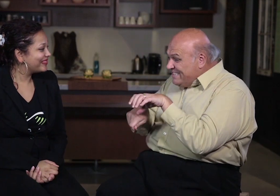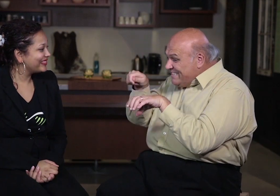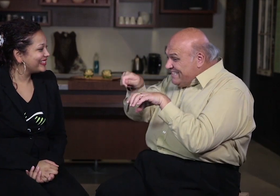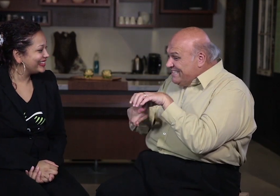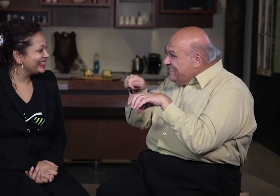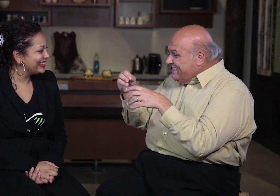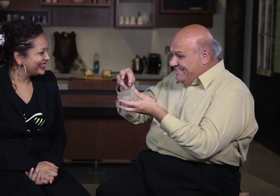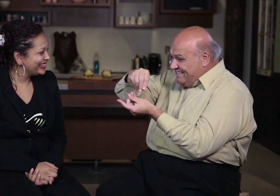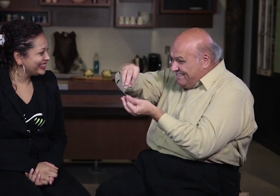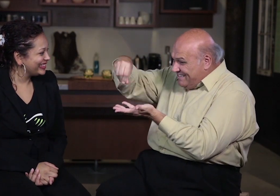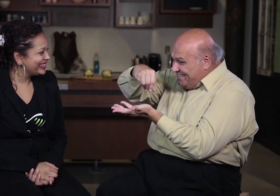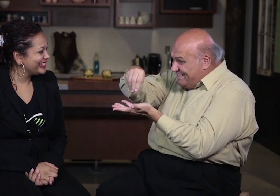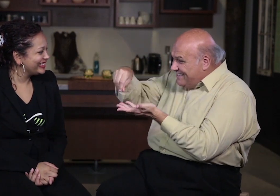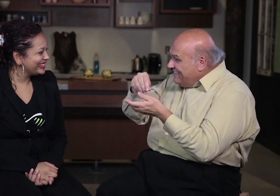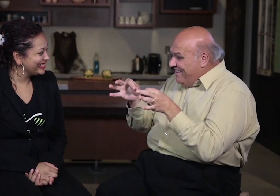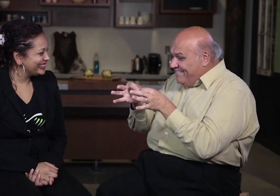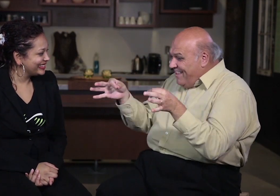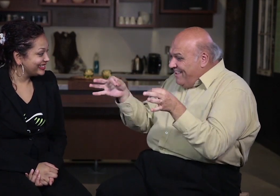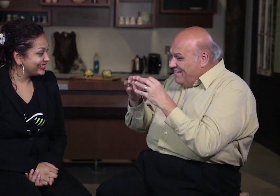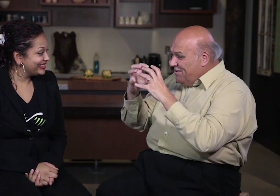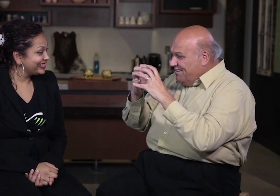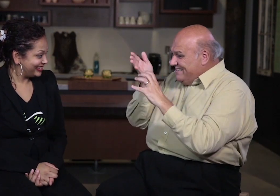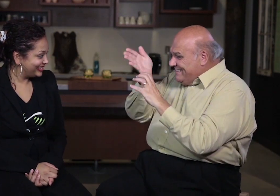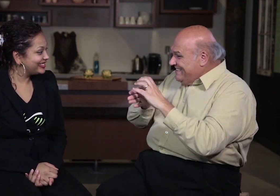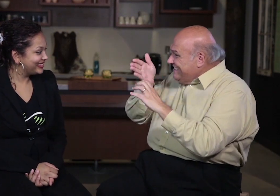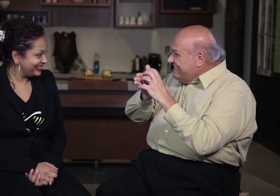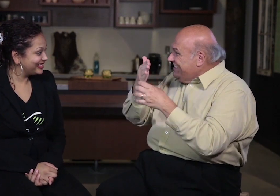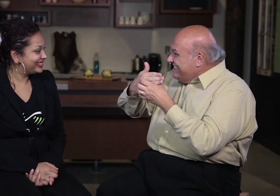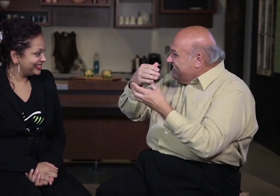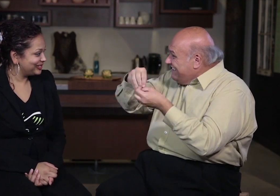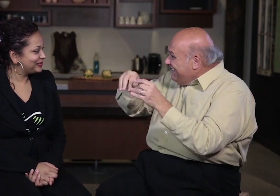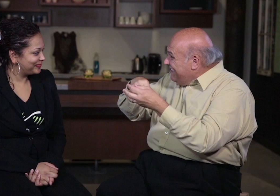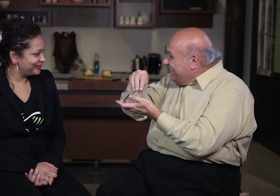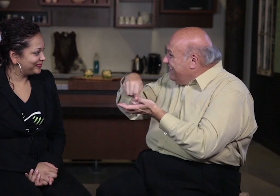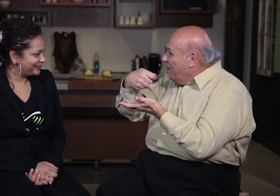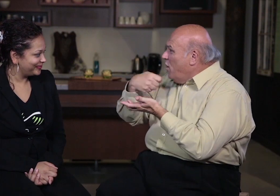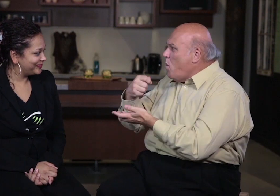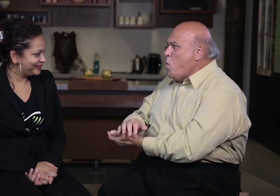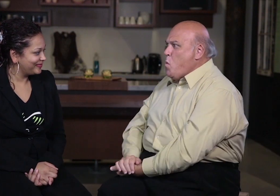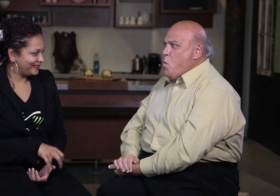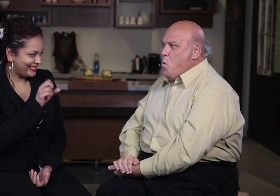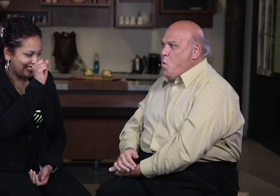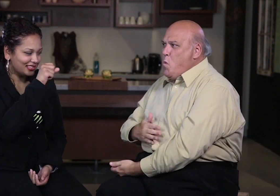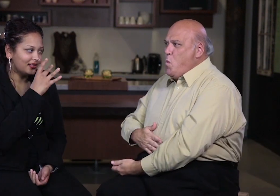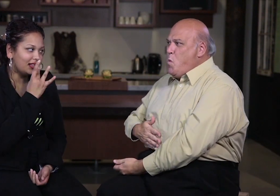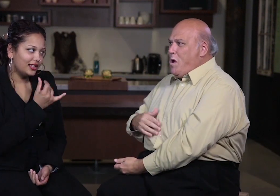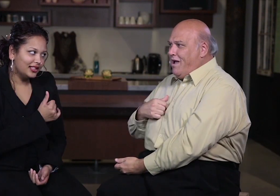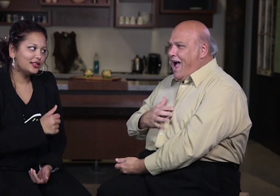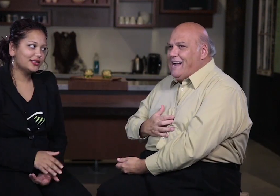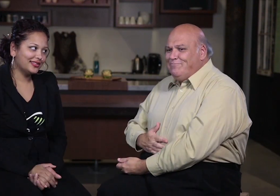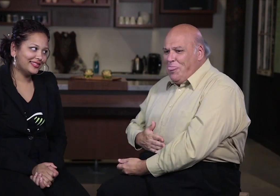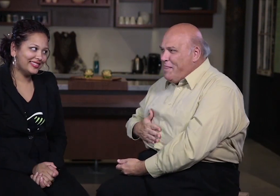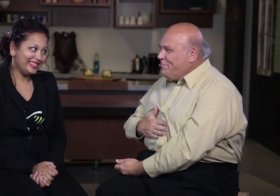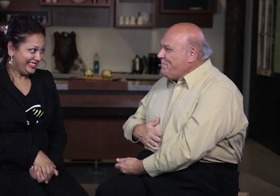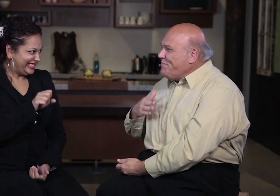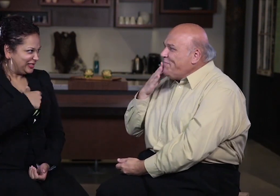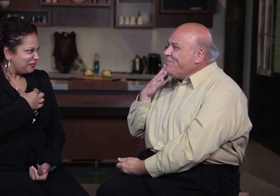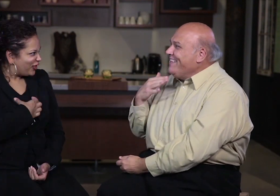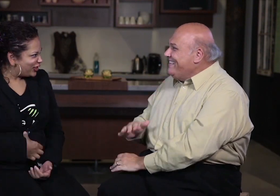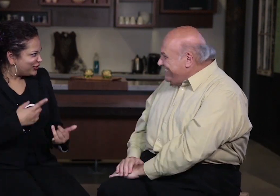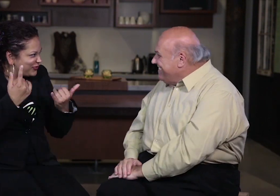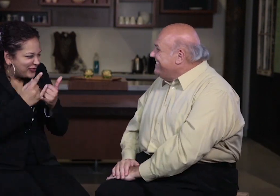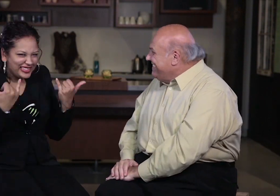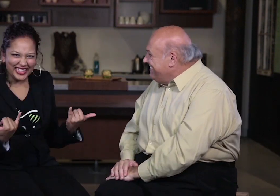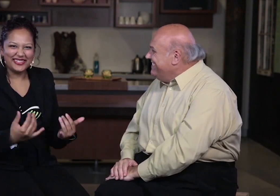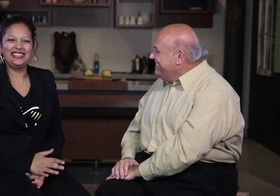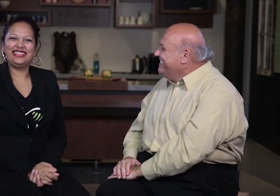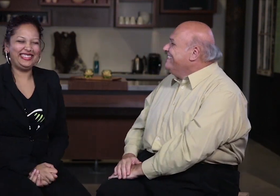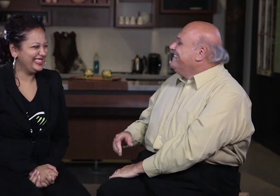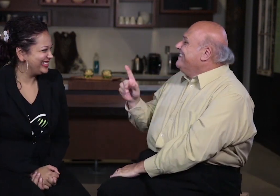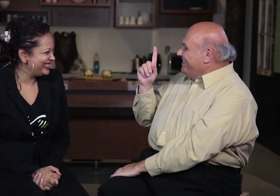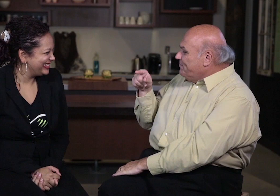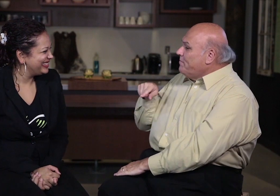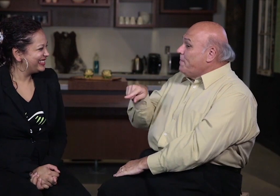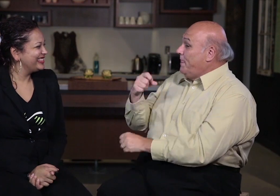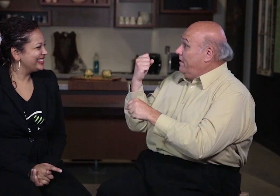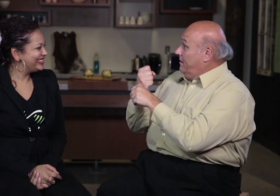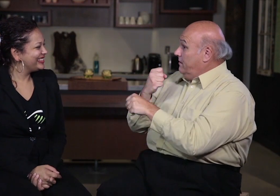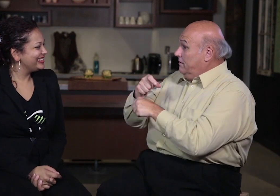got to come and try out the food! It's delicious! Oh that would be delicious! Yummy!